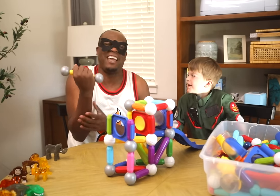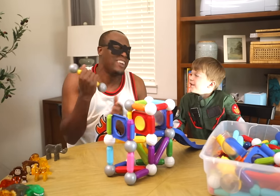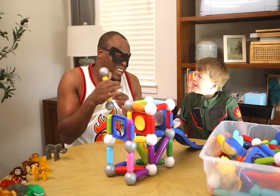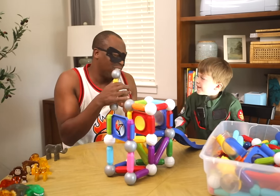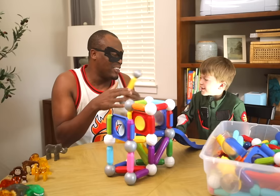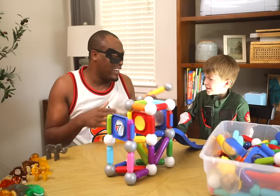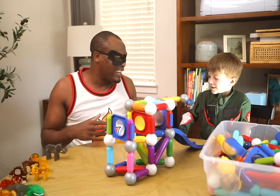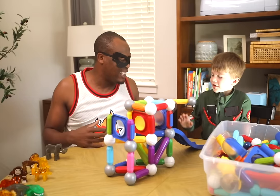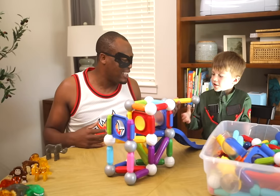You do it.